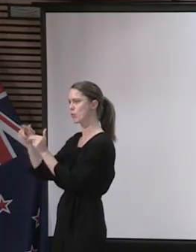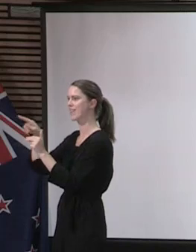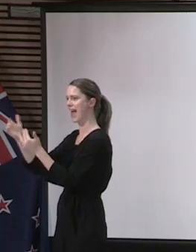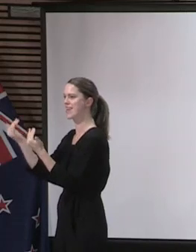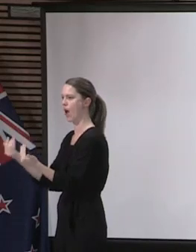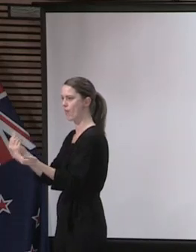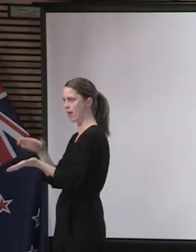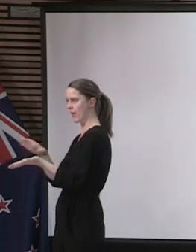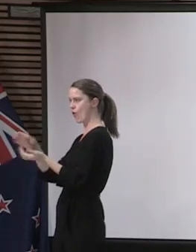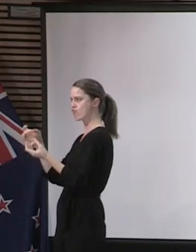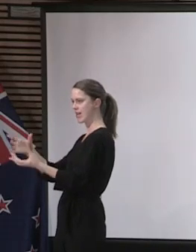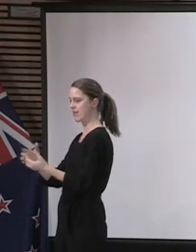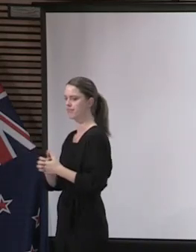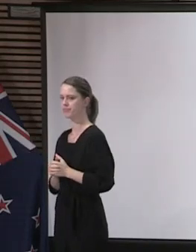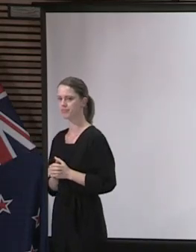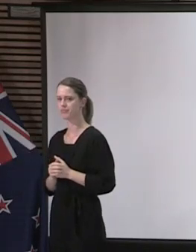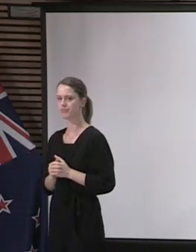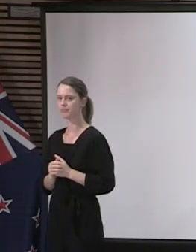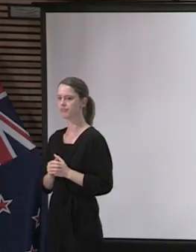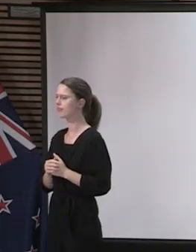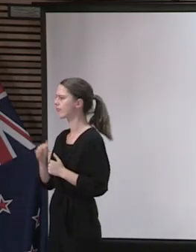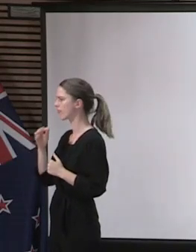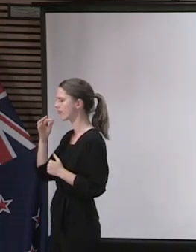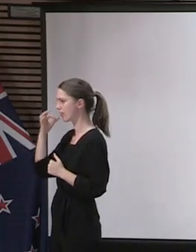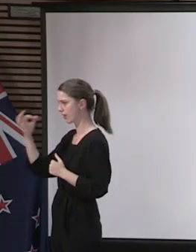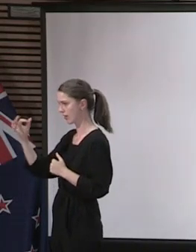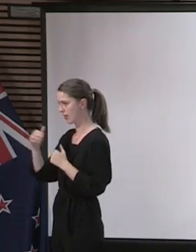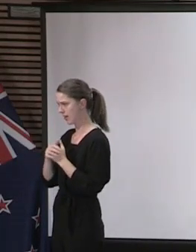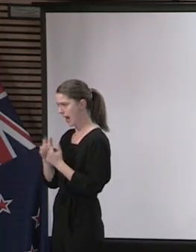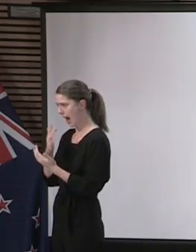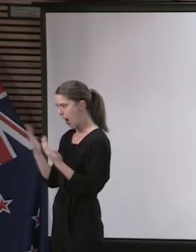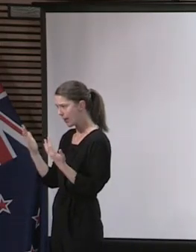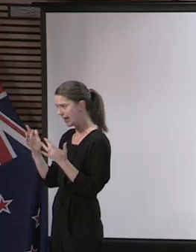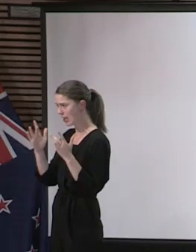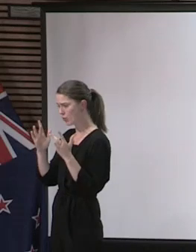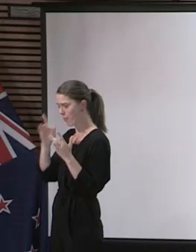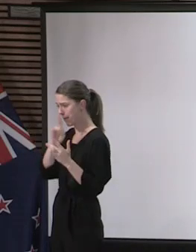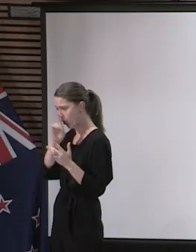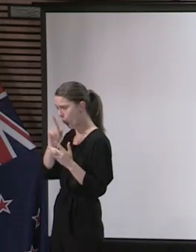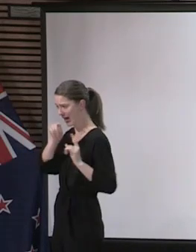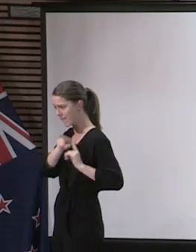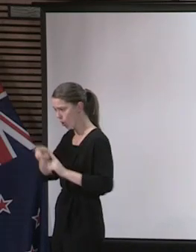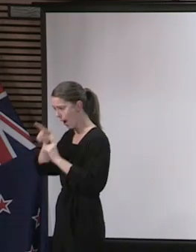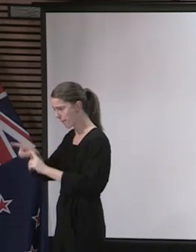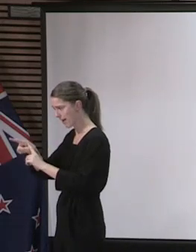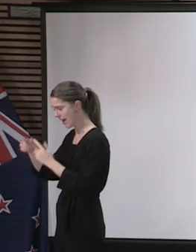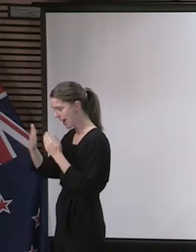contact-tracing system, the likes of which New Zealand has never seen before. How many - a